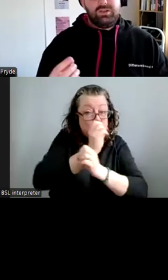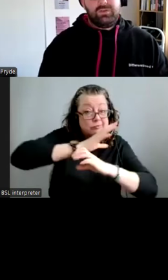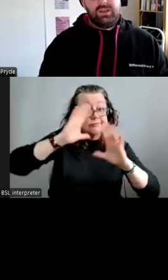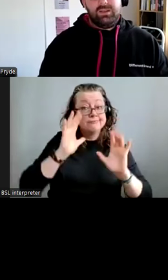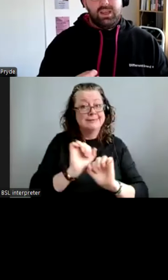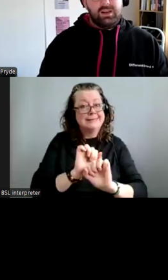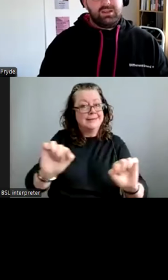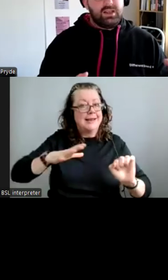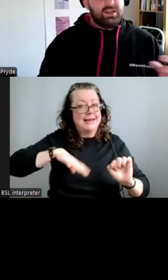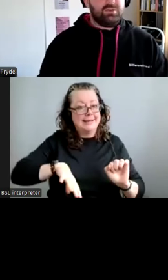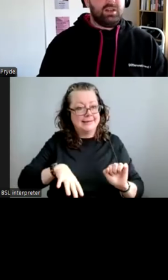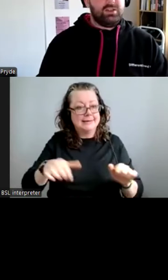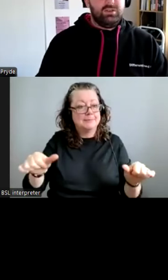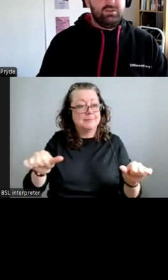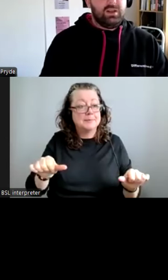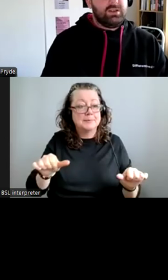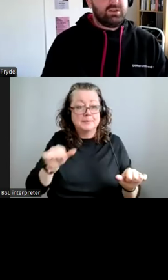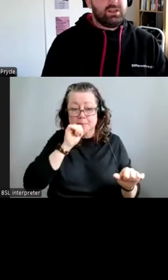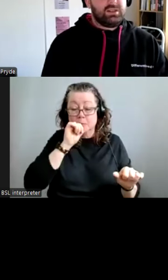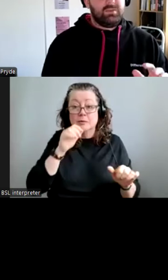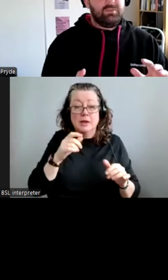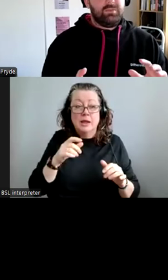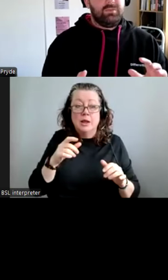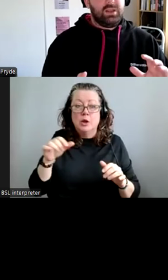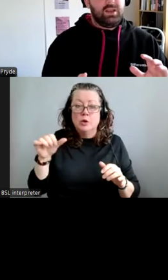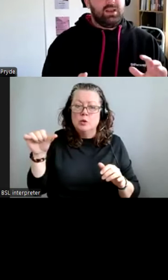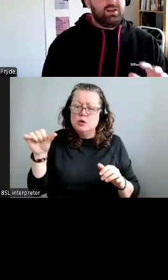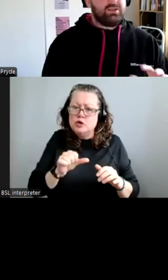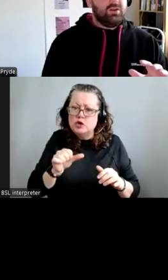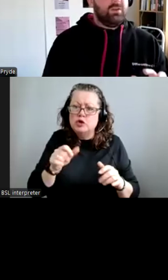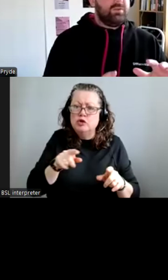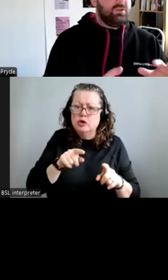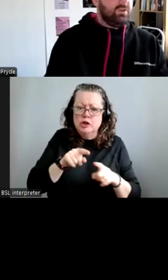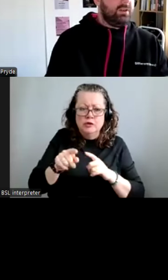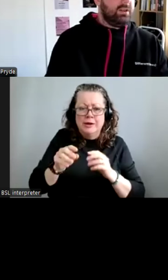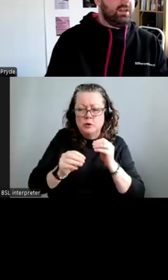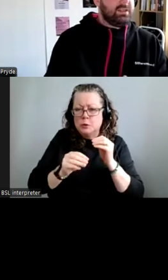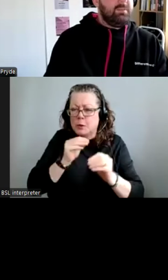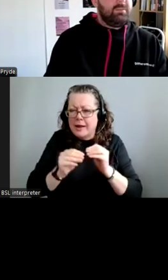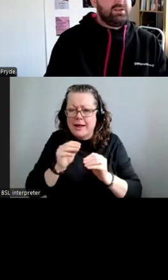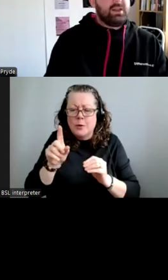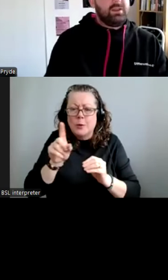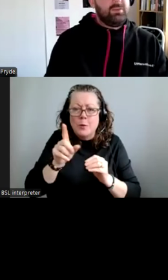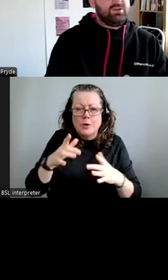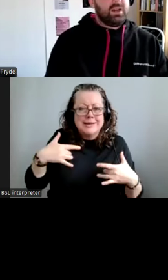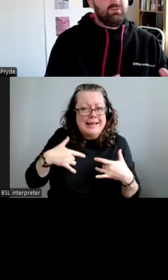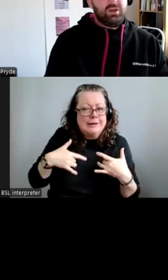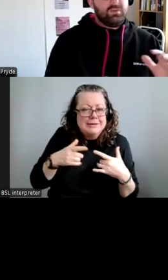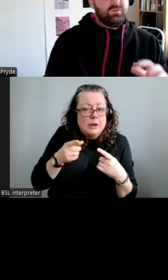You should find the areas that interest you and interest areas of your team because that will help you drive passion